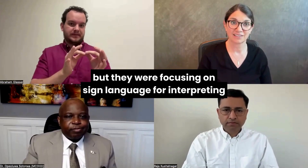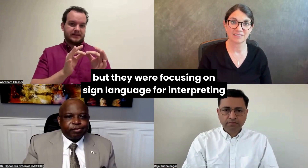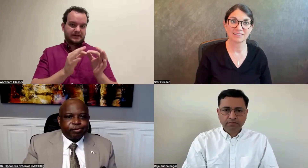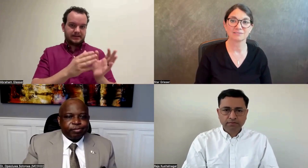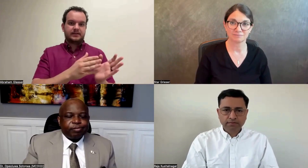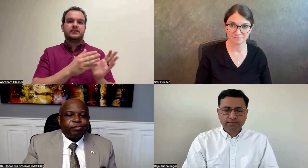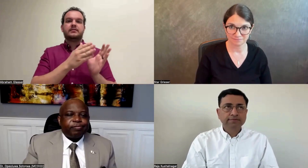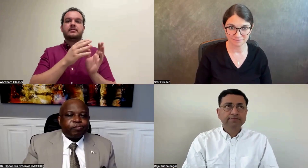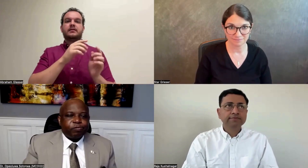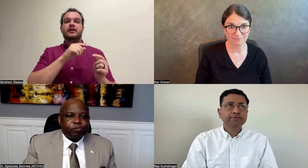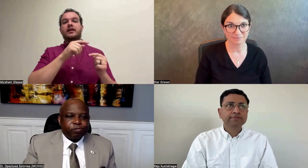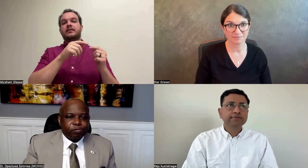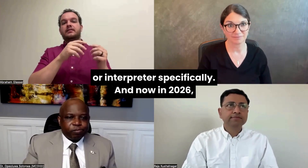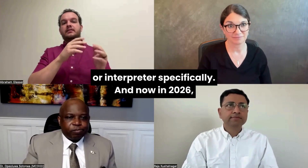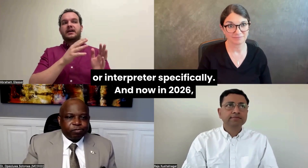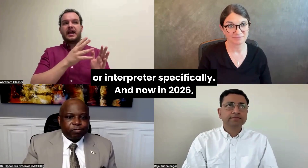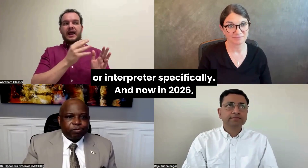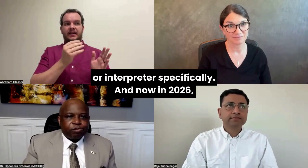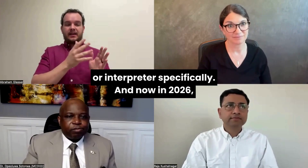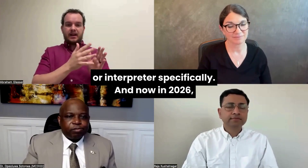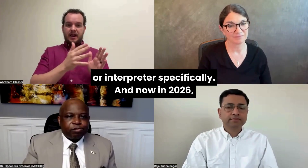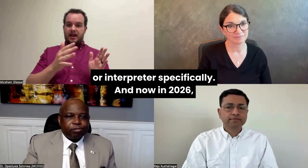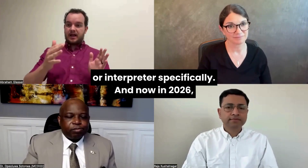or interpreter specifically. And now in 2026,